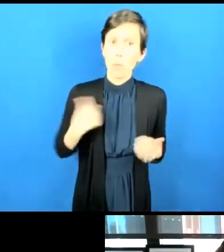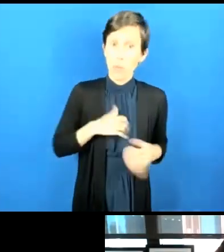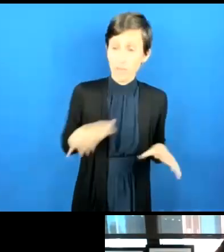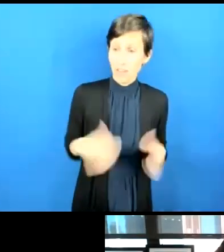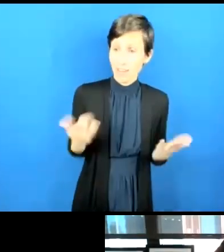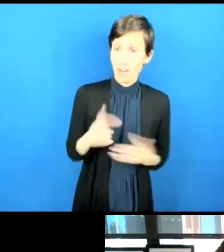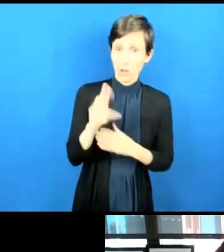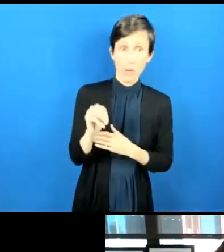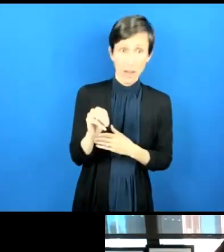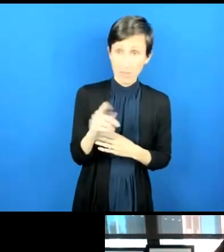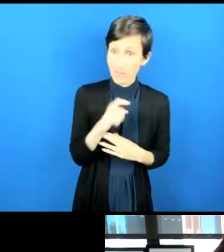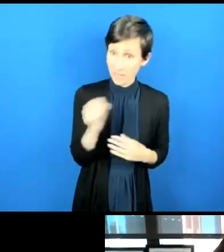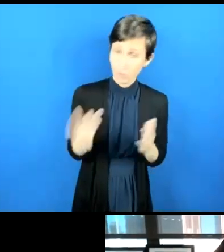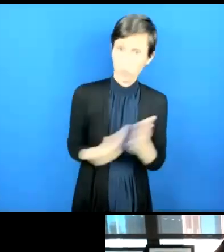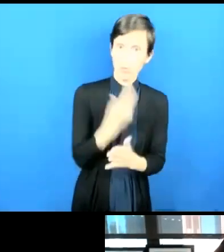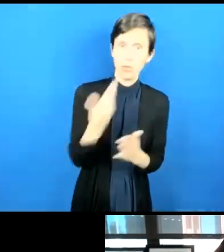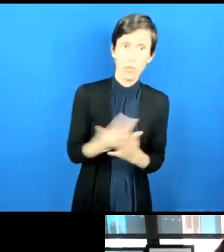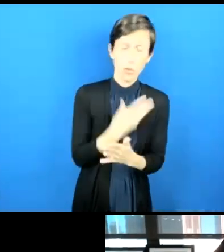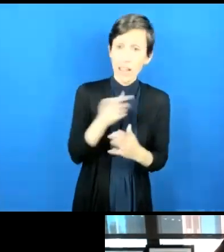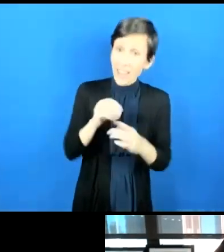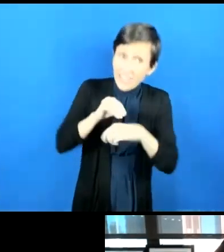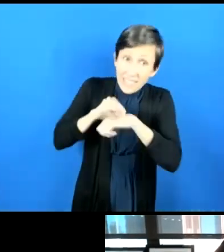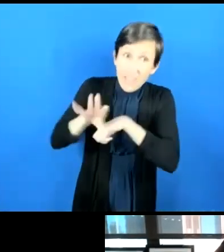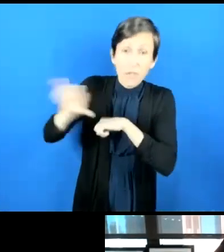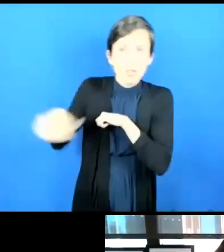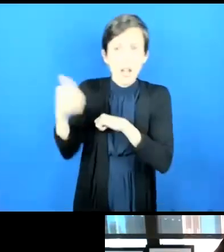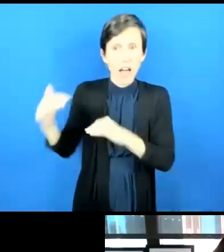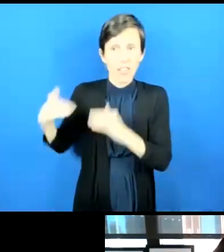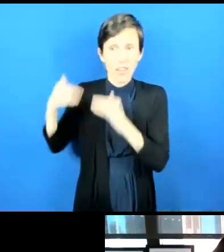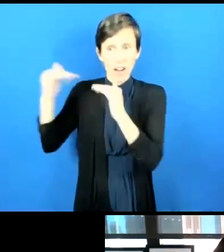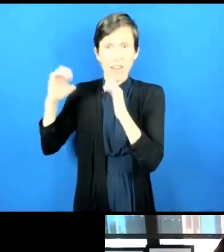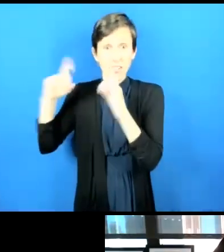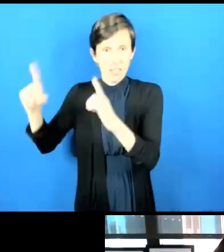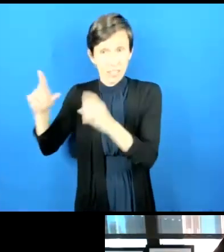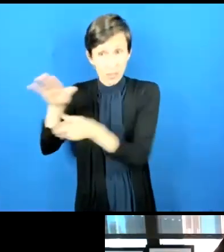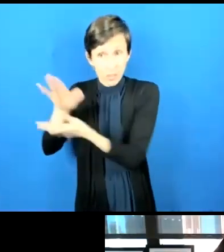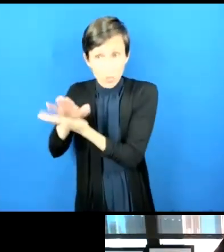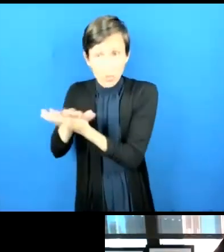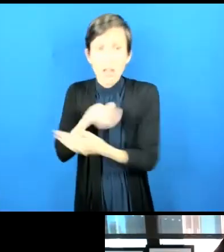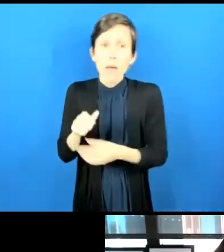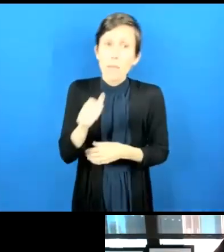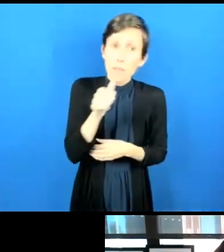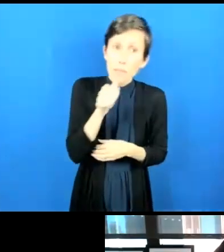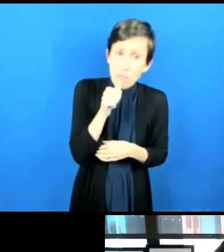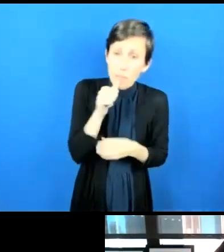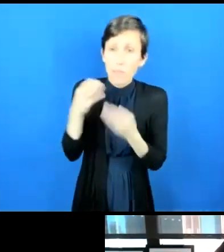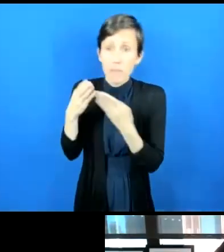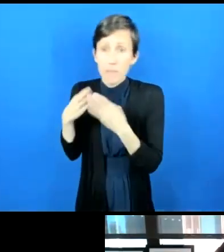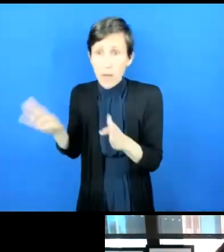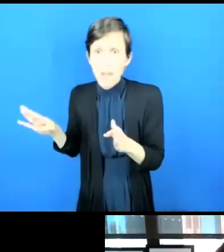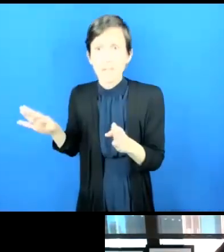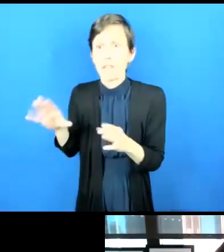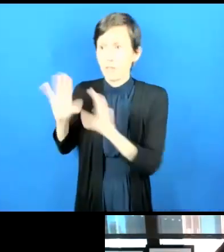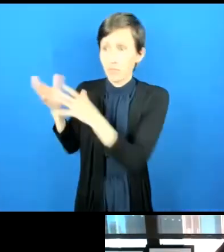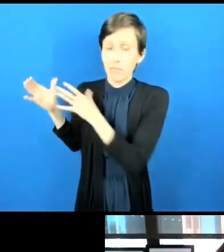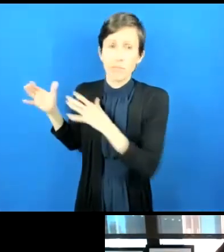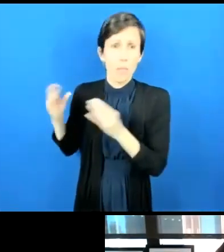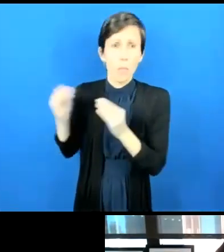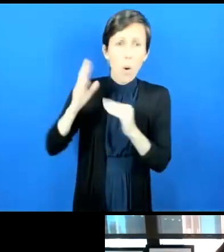difference here and has influenced other higher ed institutions and public and private sectors beyond higher ed. So what we do here now